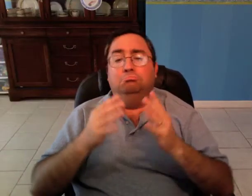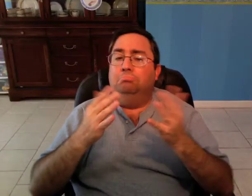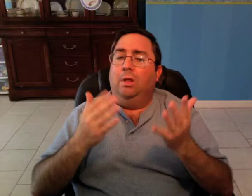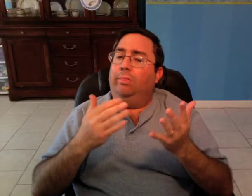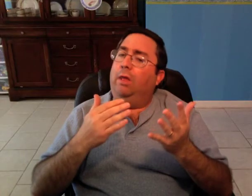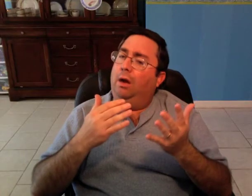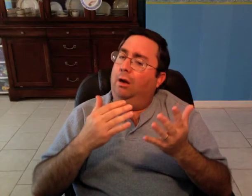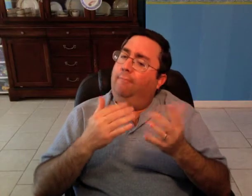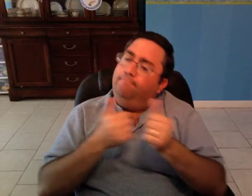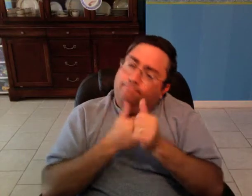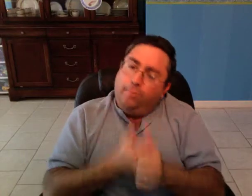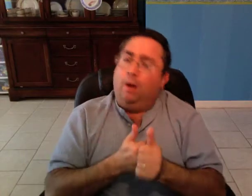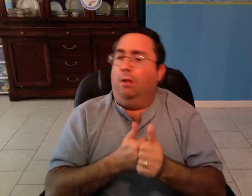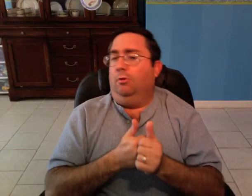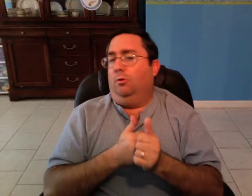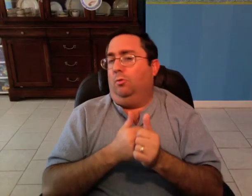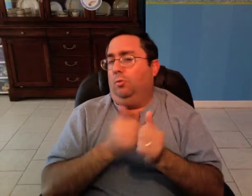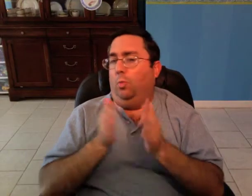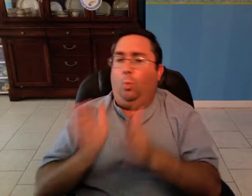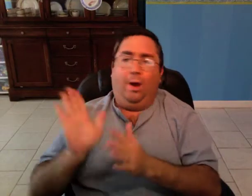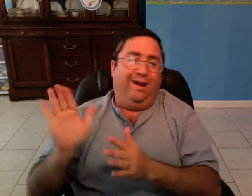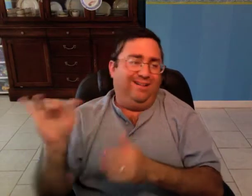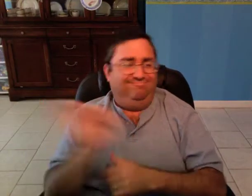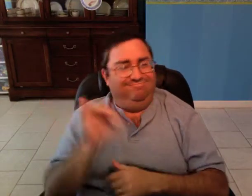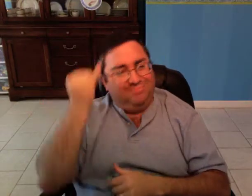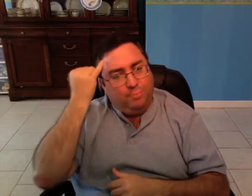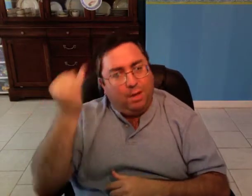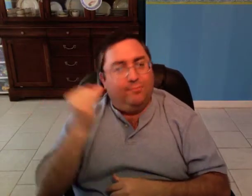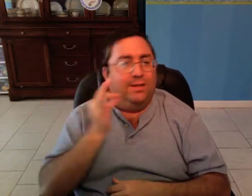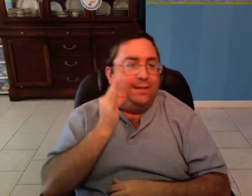He said that a long time ago, White cultures followed ways similar to those of the American Indians,